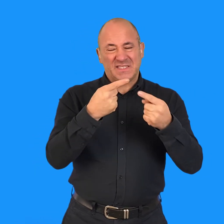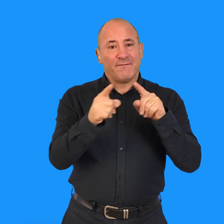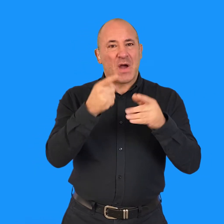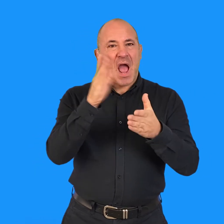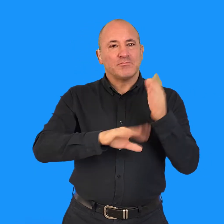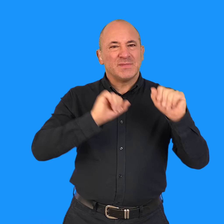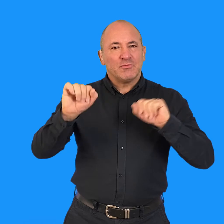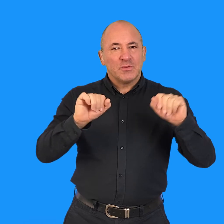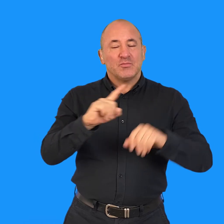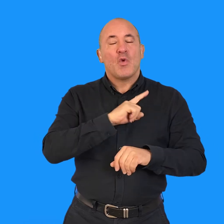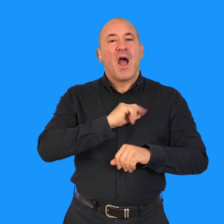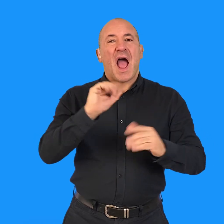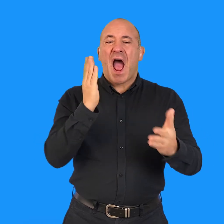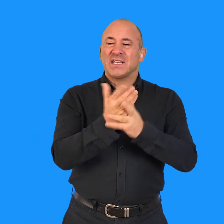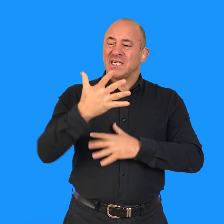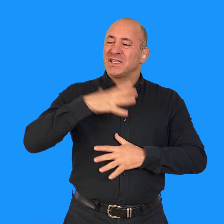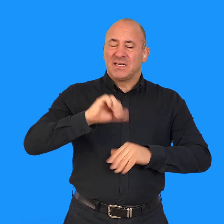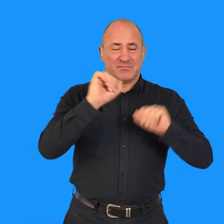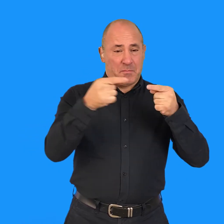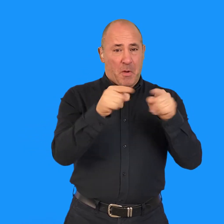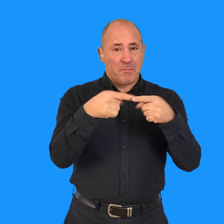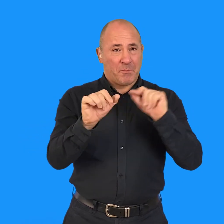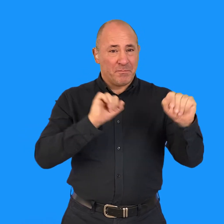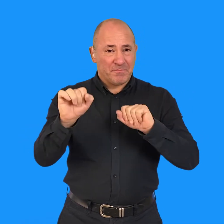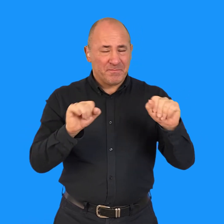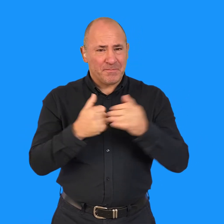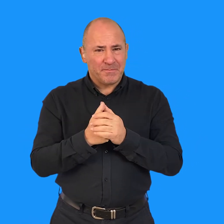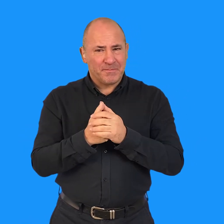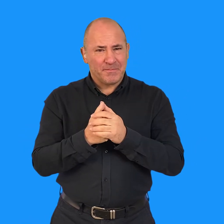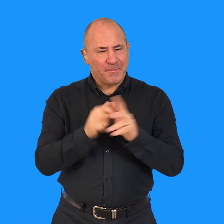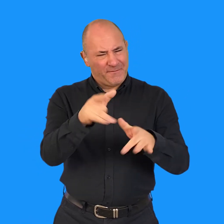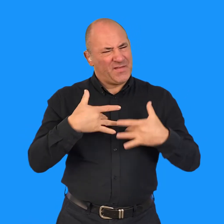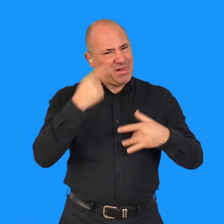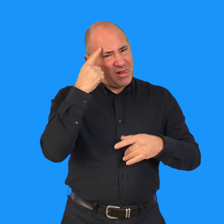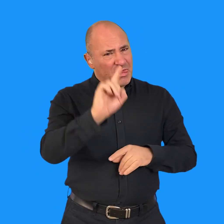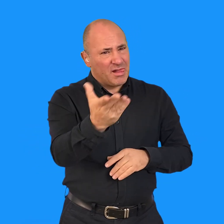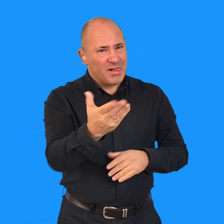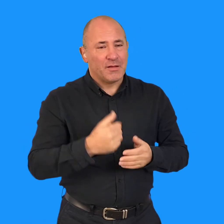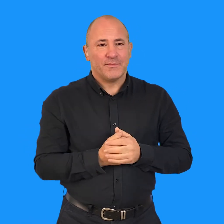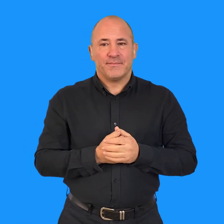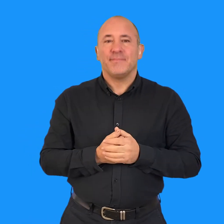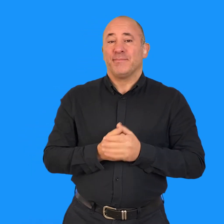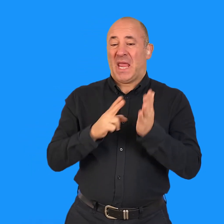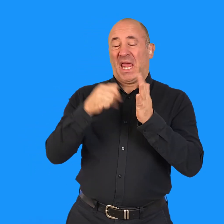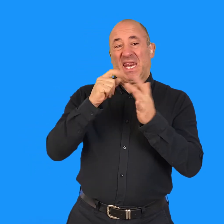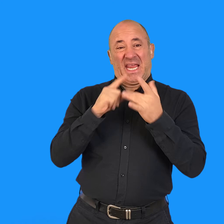you need to give people different experiences because they have different access needs. What do you think about that? It's interesting, is it?